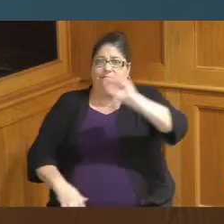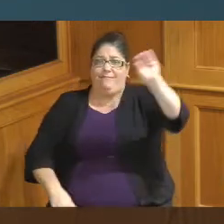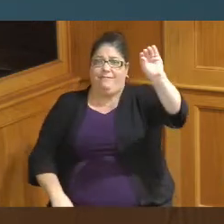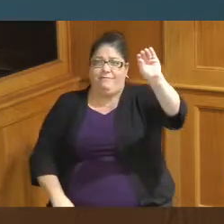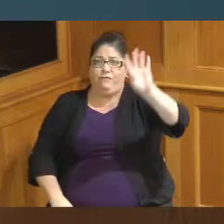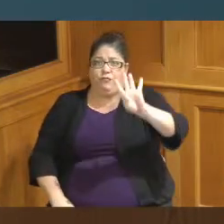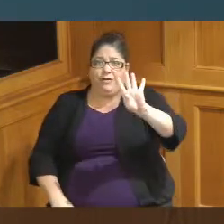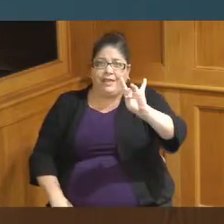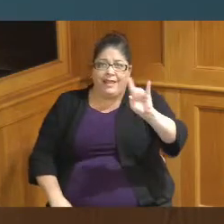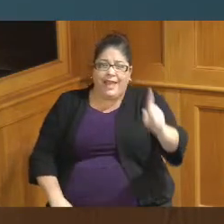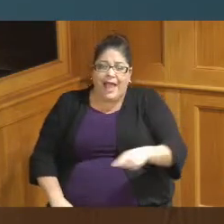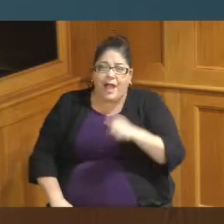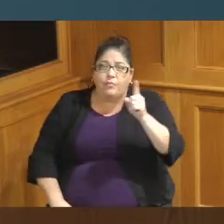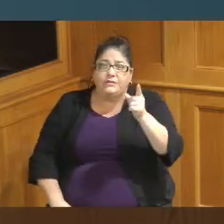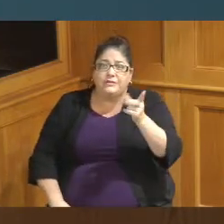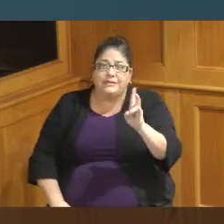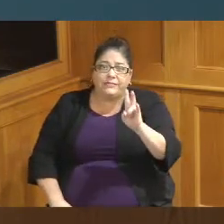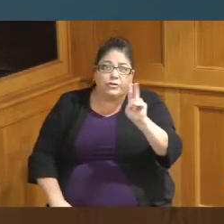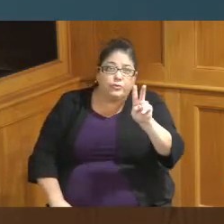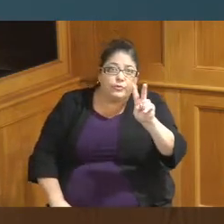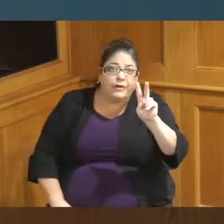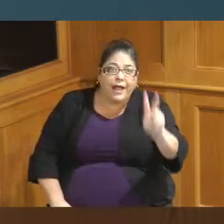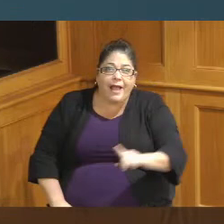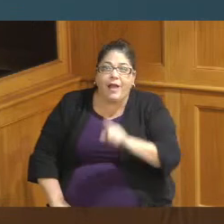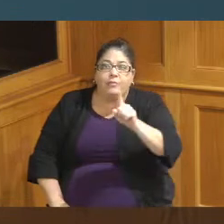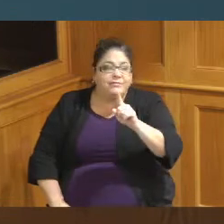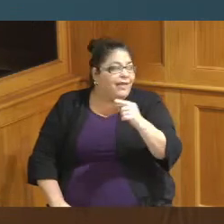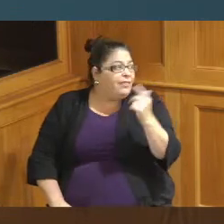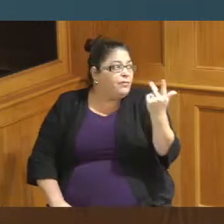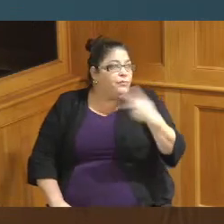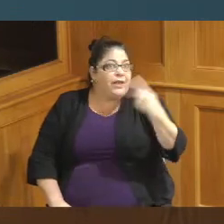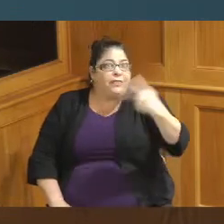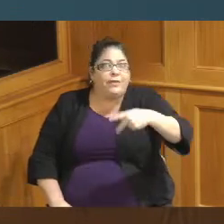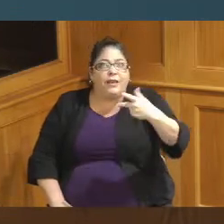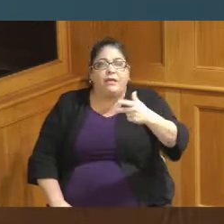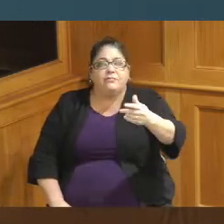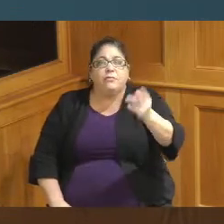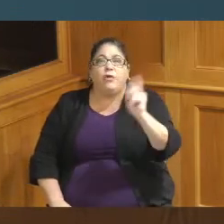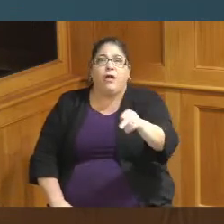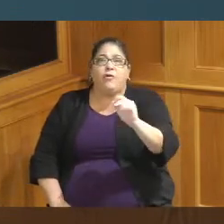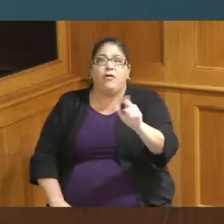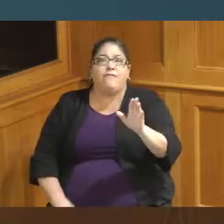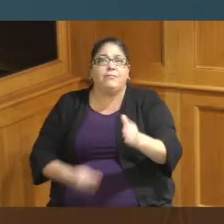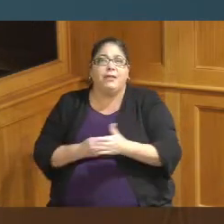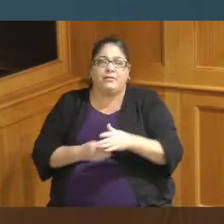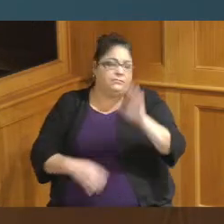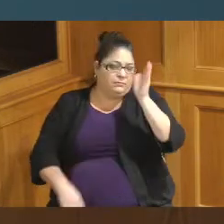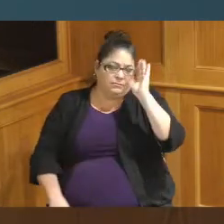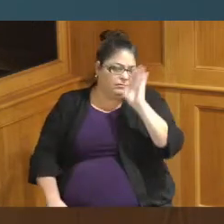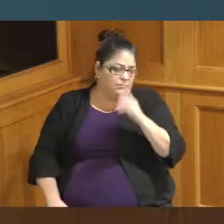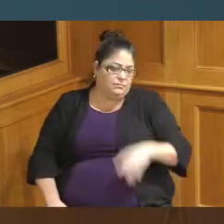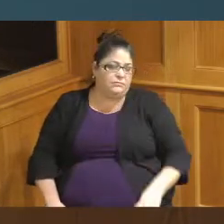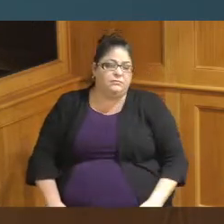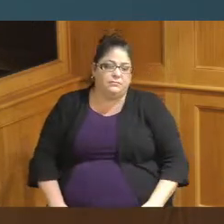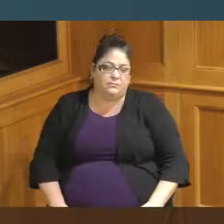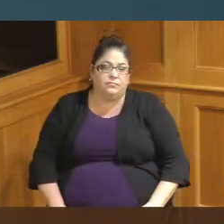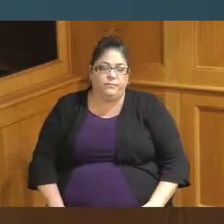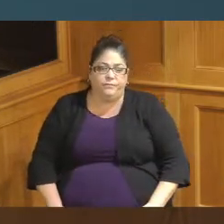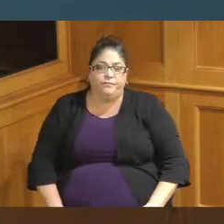72 hours you'll be running down to my office to cut it off so that's what I wanted to highlight